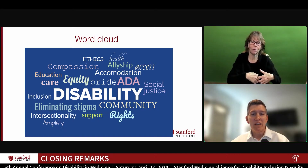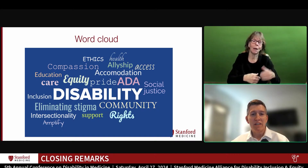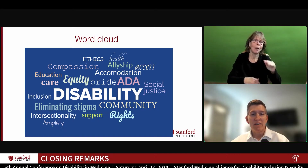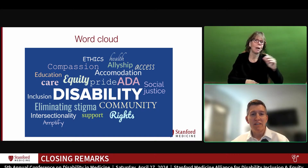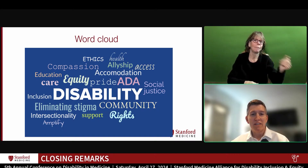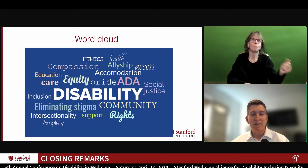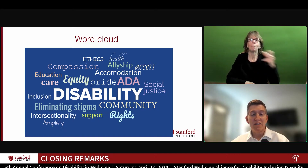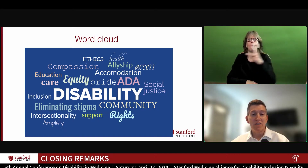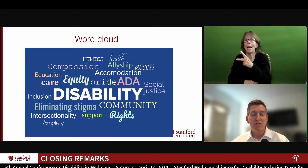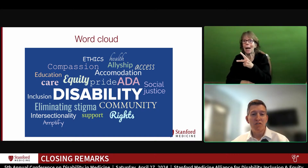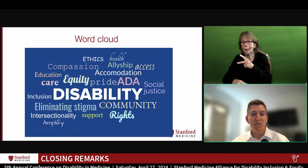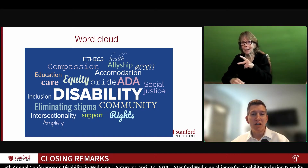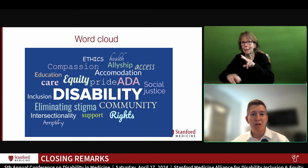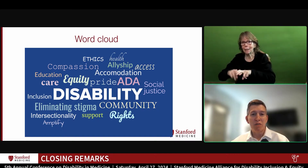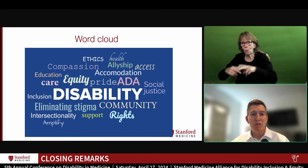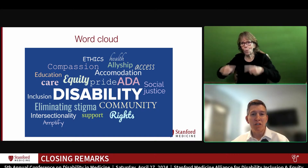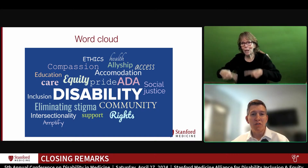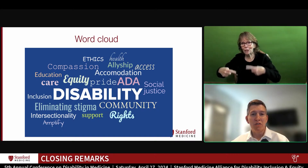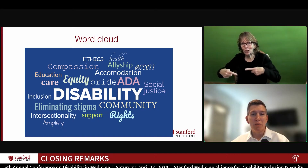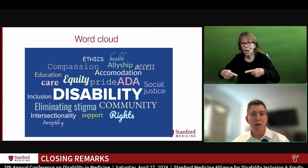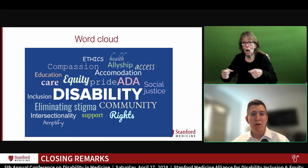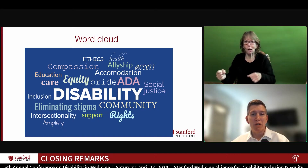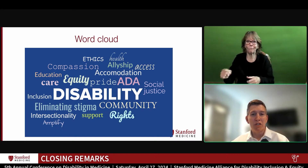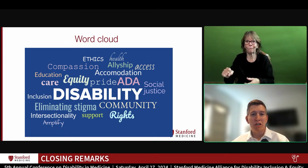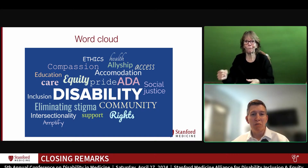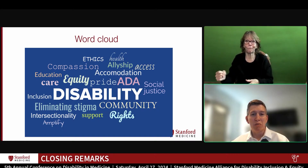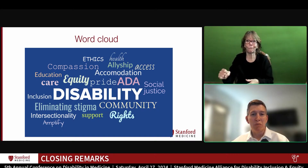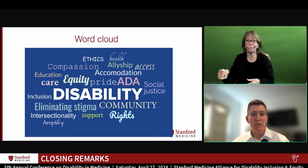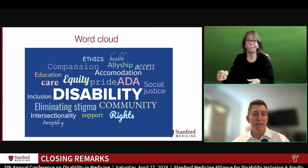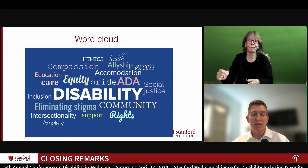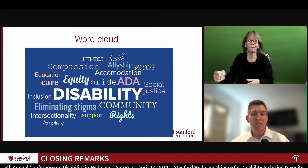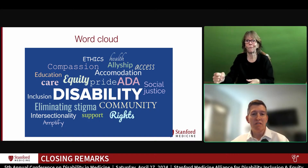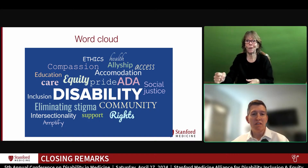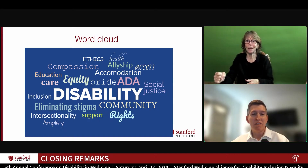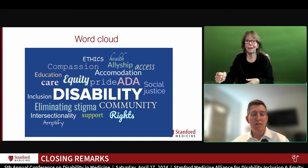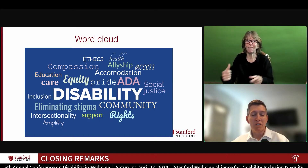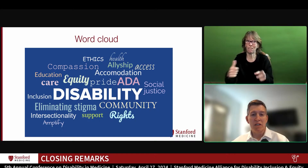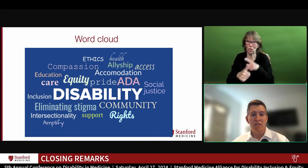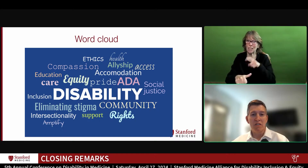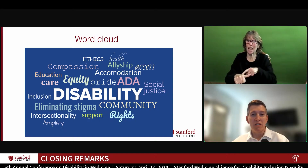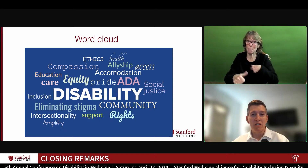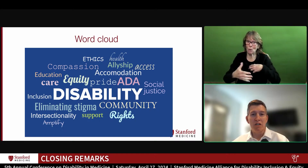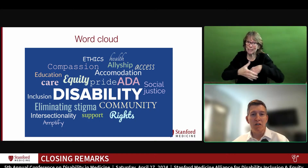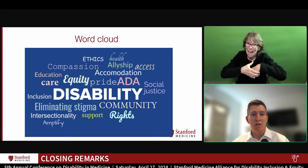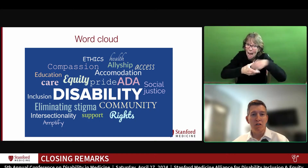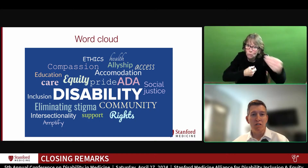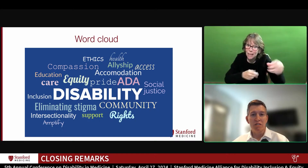And this is the first time I really used the power chair in public, and I don't even know how long,